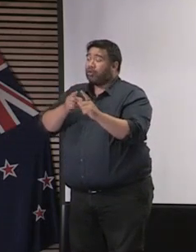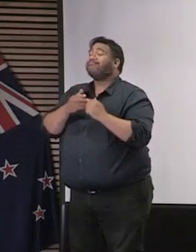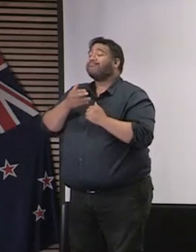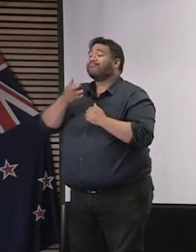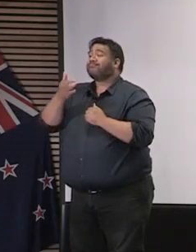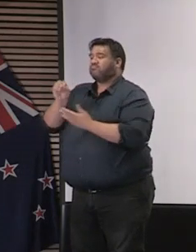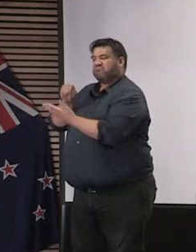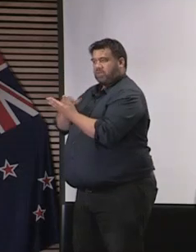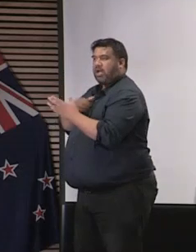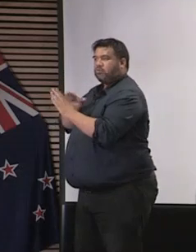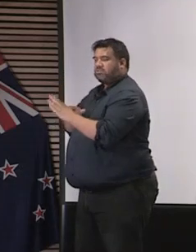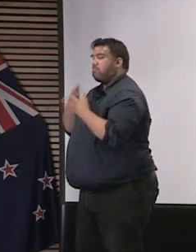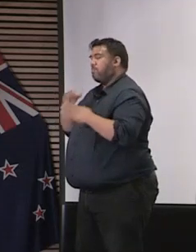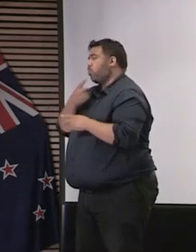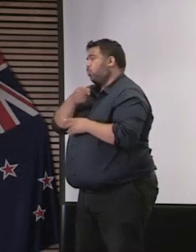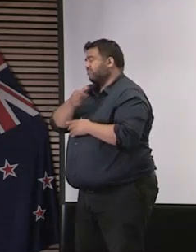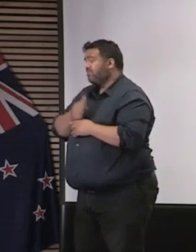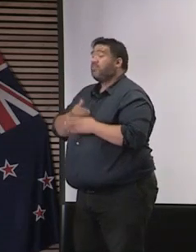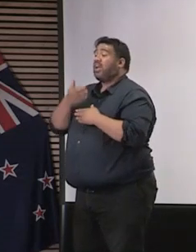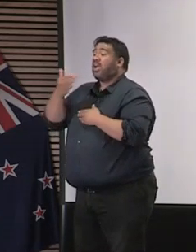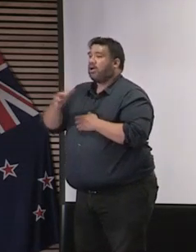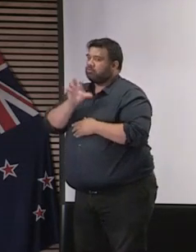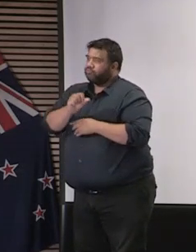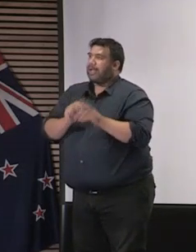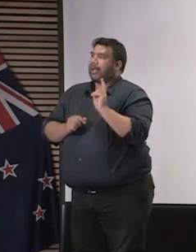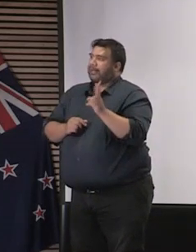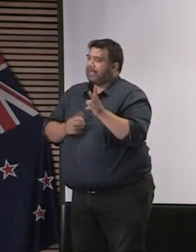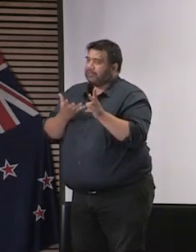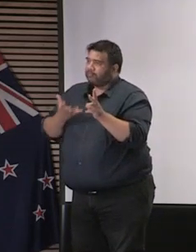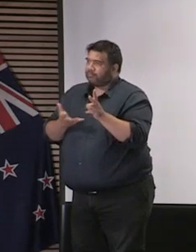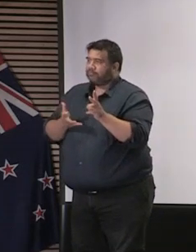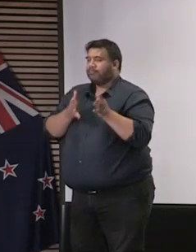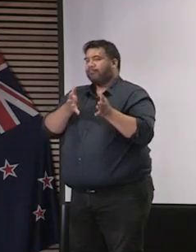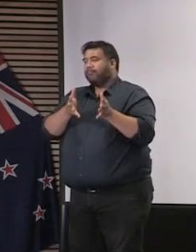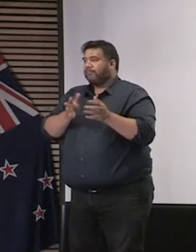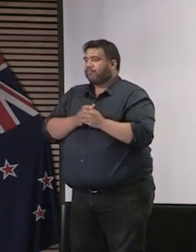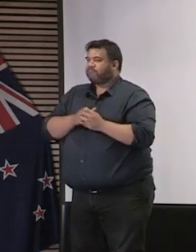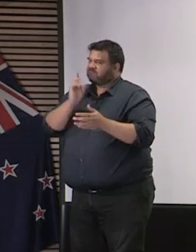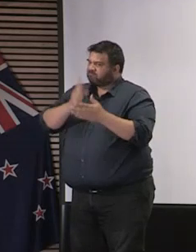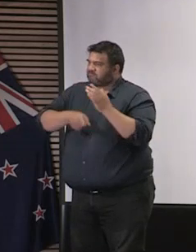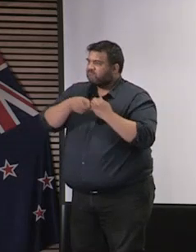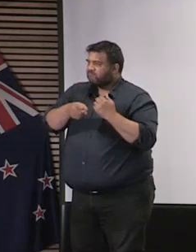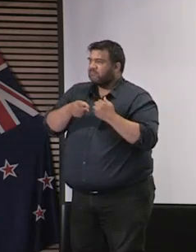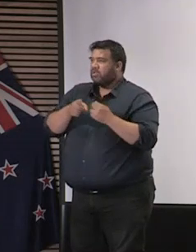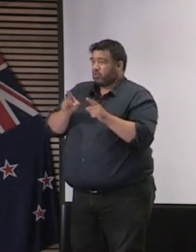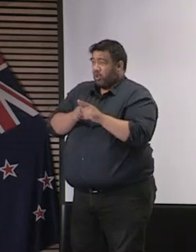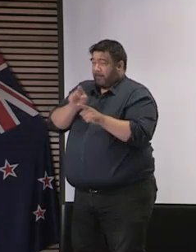the examples, of people who have been previously warned and we've recorded a warning